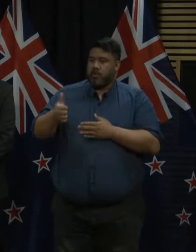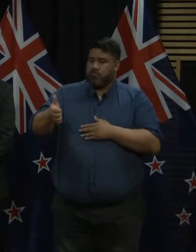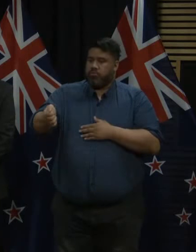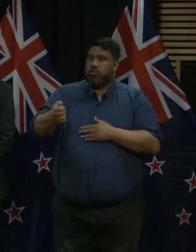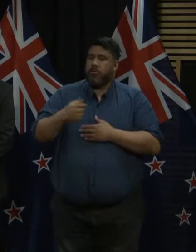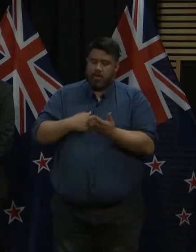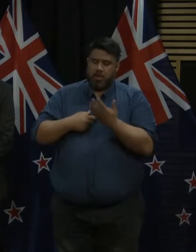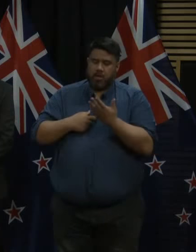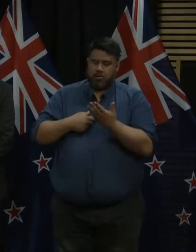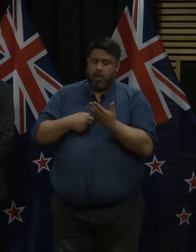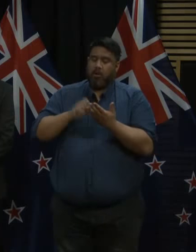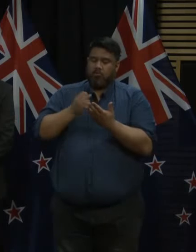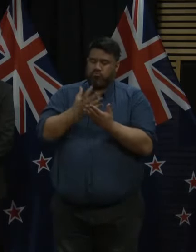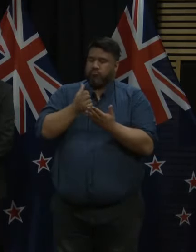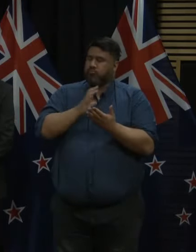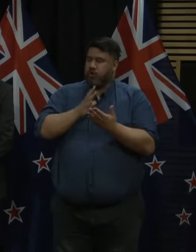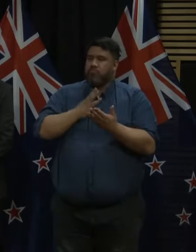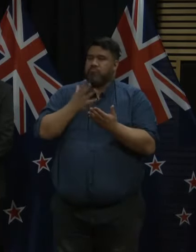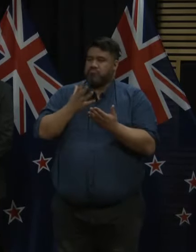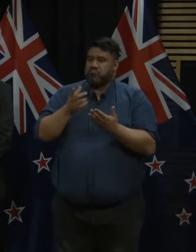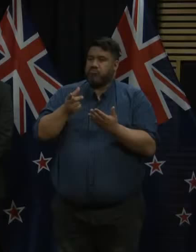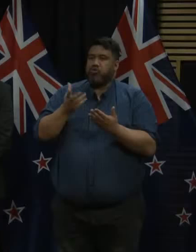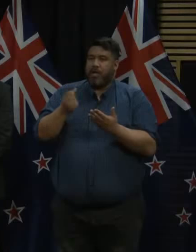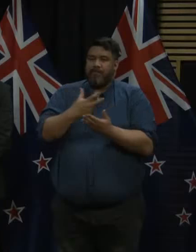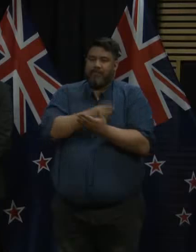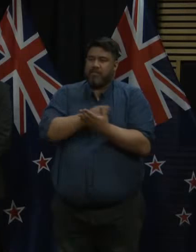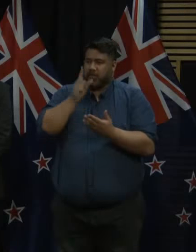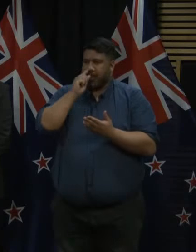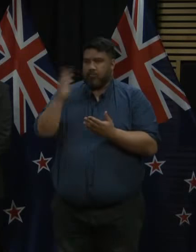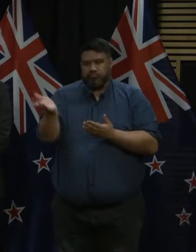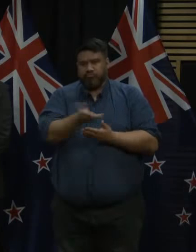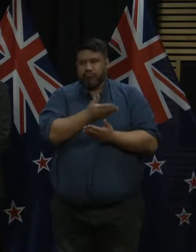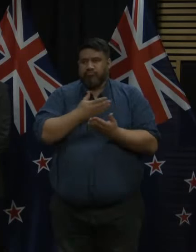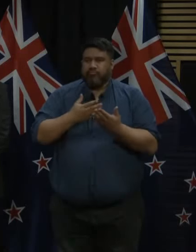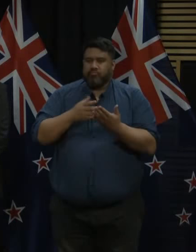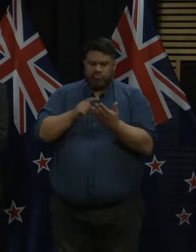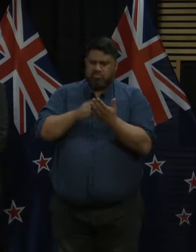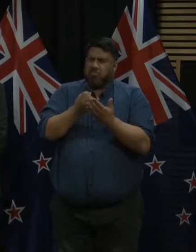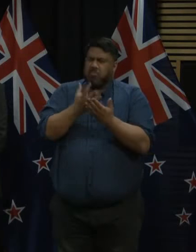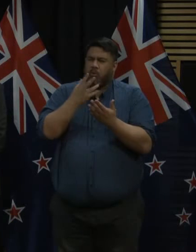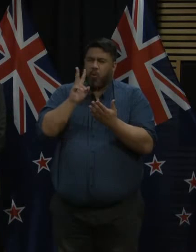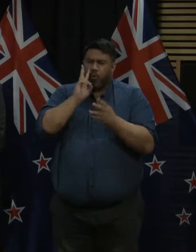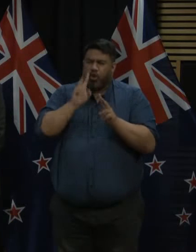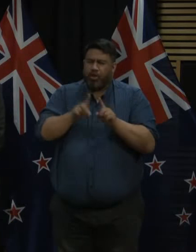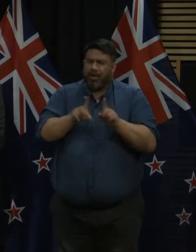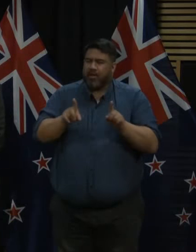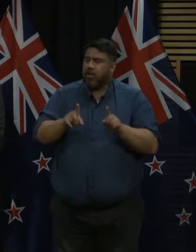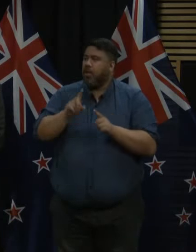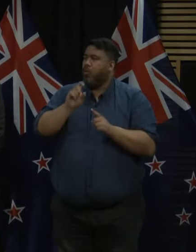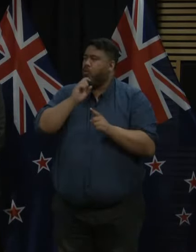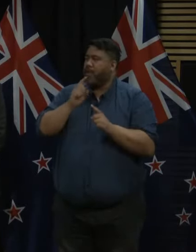might be using, what will show up and they see that QR code?